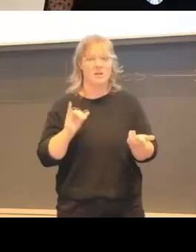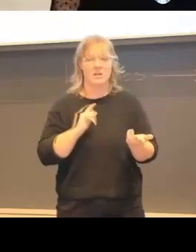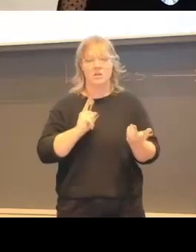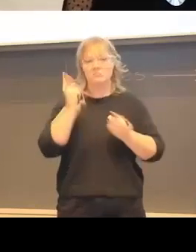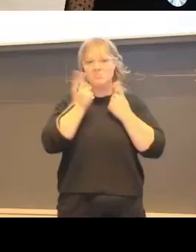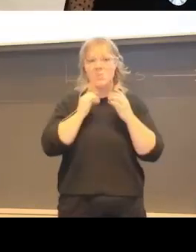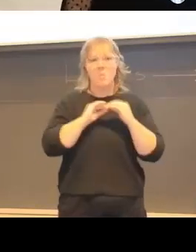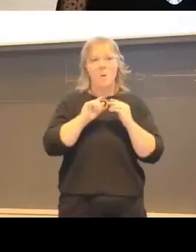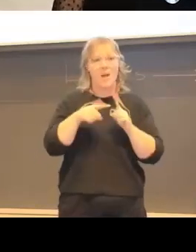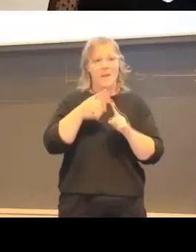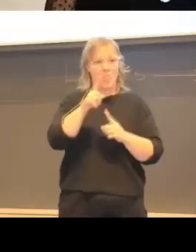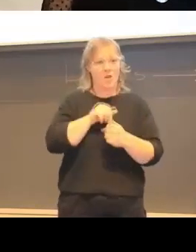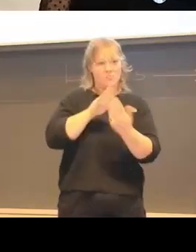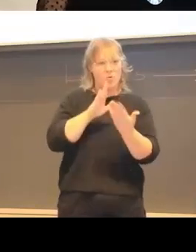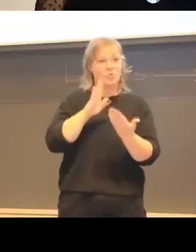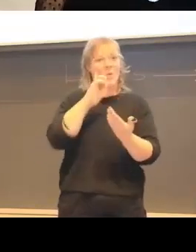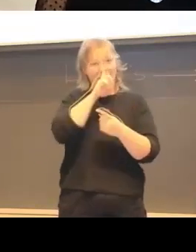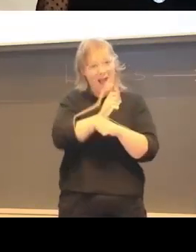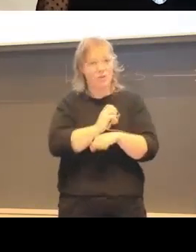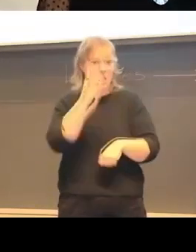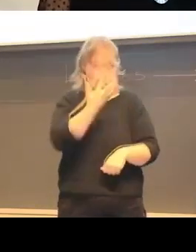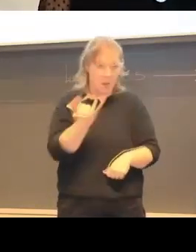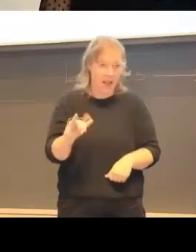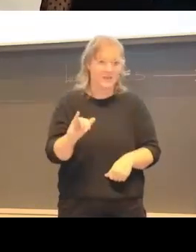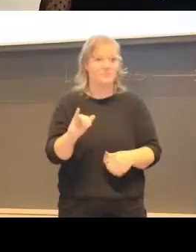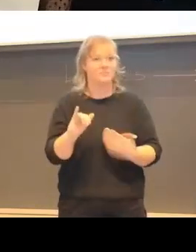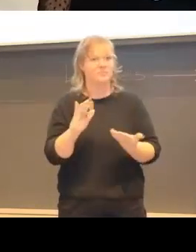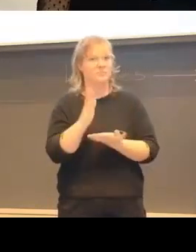what their approach might actually look like and if part of why they were struggling was